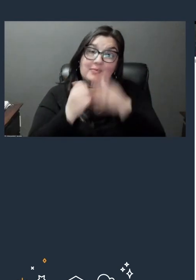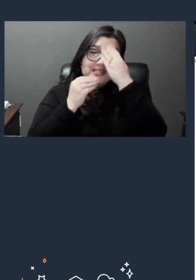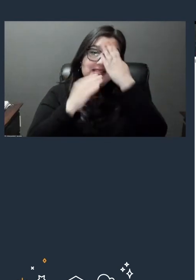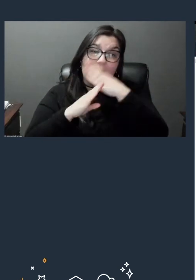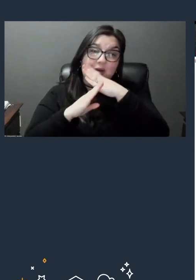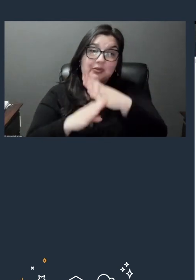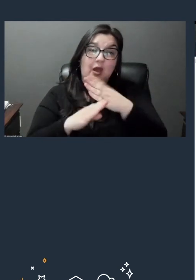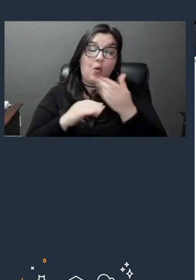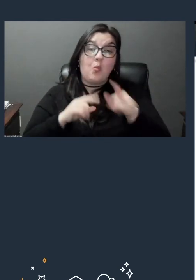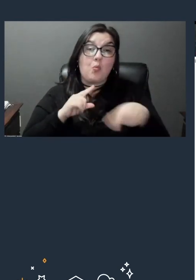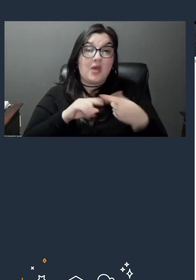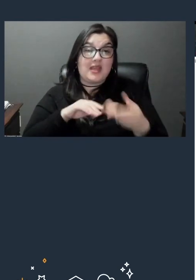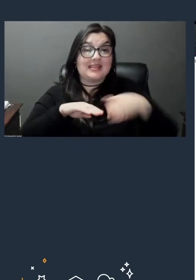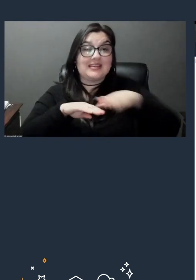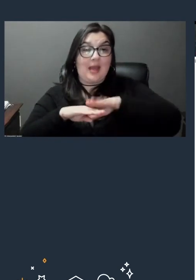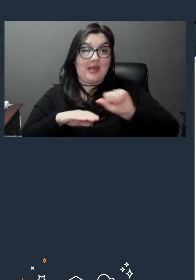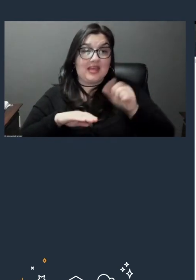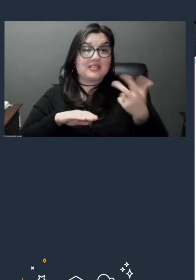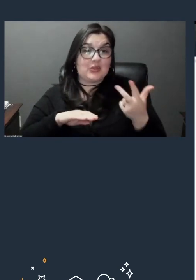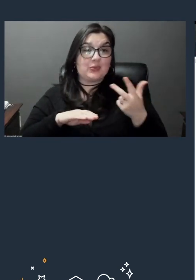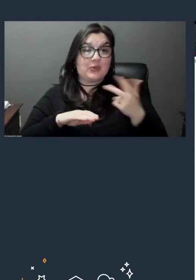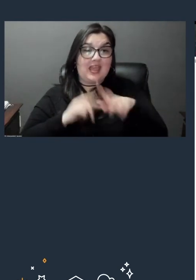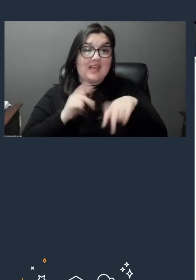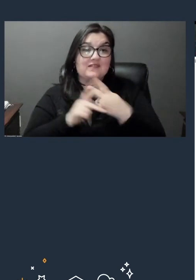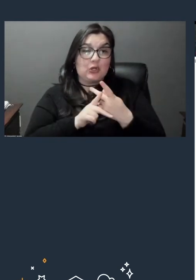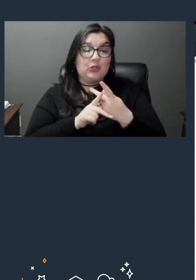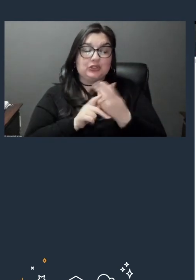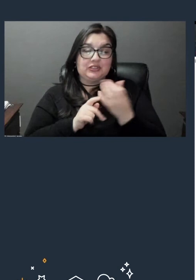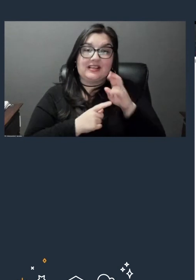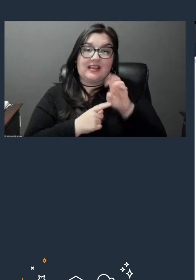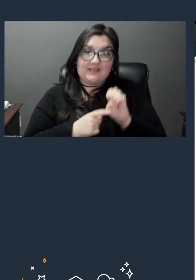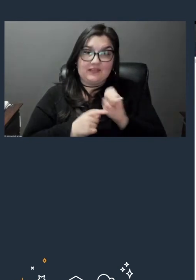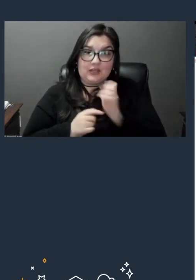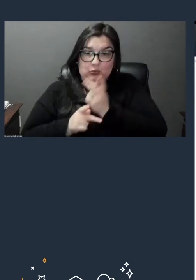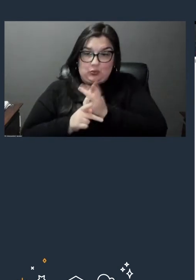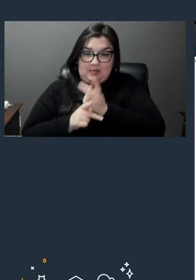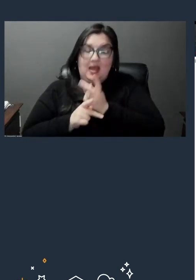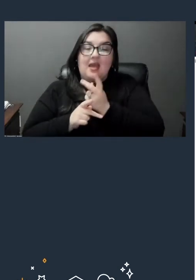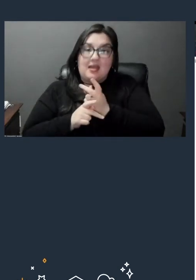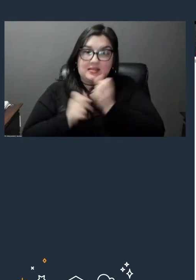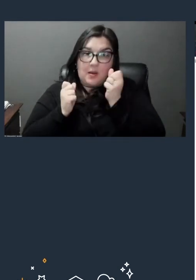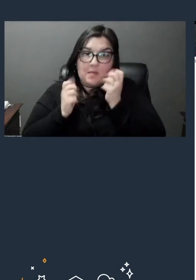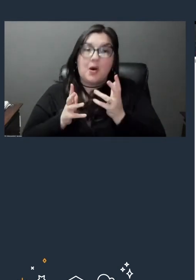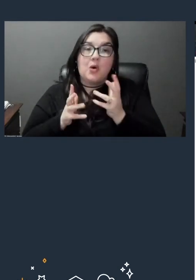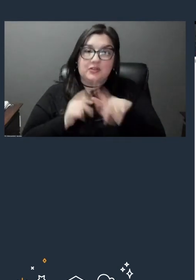the S3 versioning feature retains multiple version of same object that can be used to quickly recover data